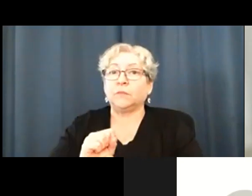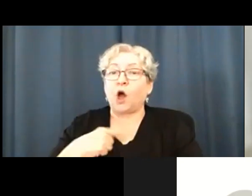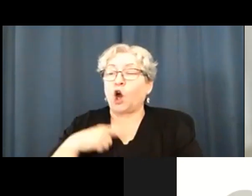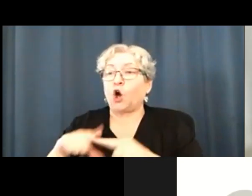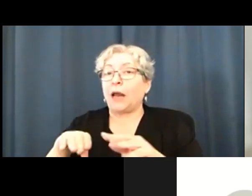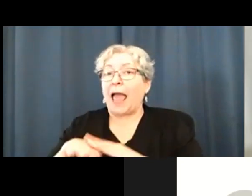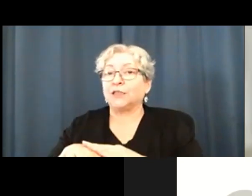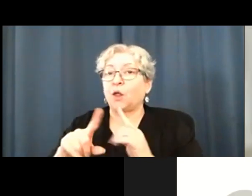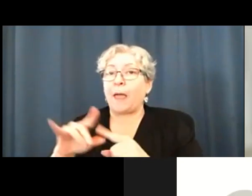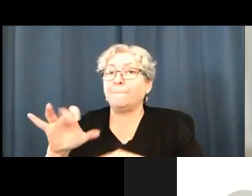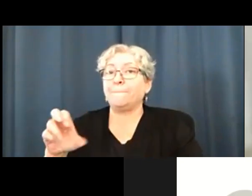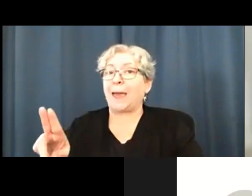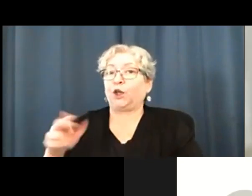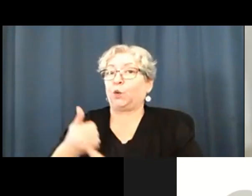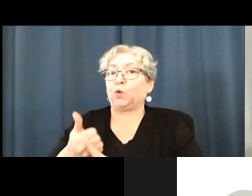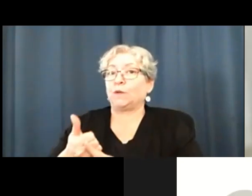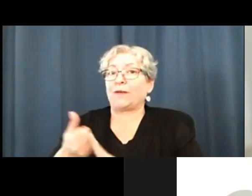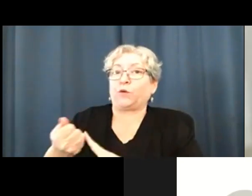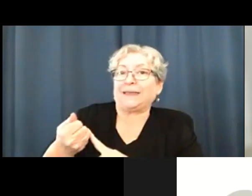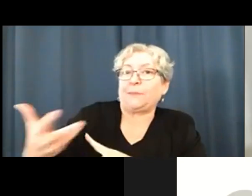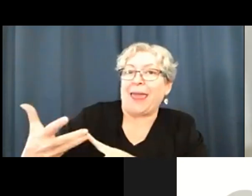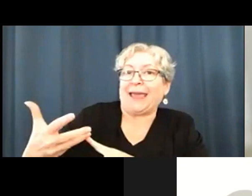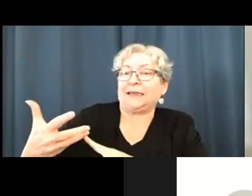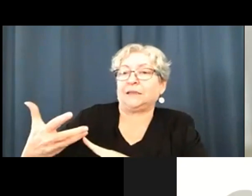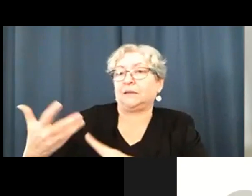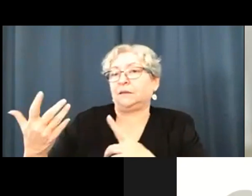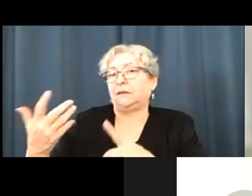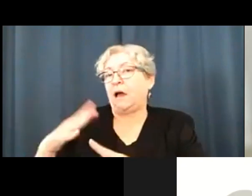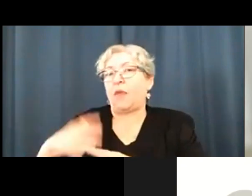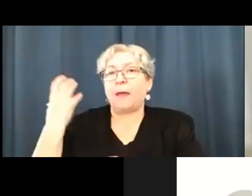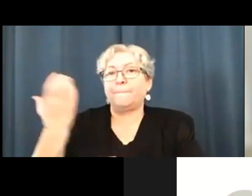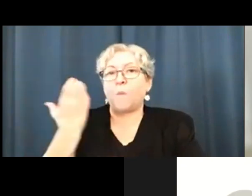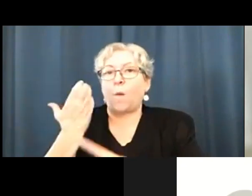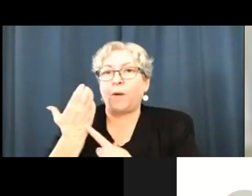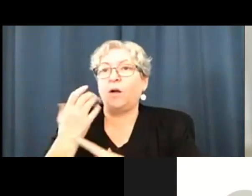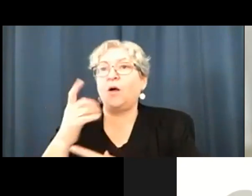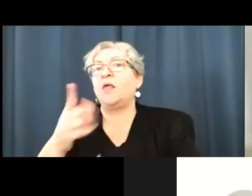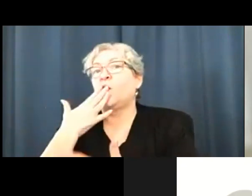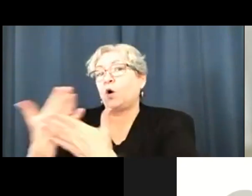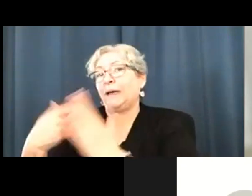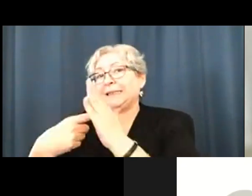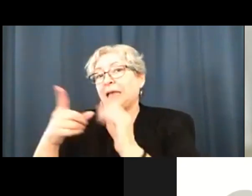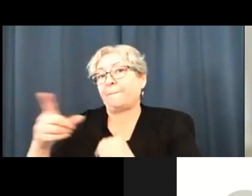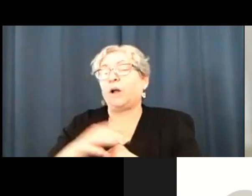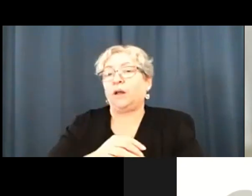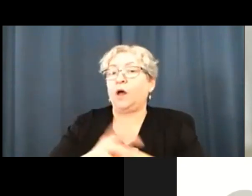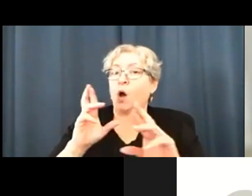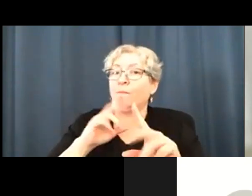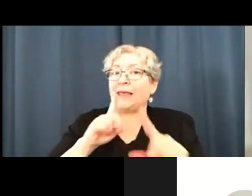the menu to expand on the mobile. So, that's fine. [Matthew] That's a great example, Syed. So, I hope our answer wasn't too complicated,